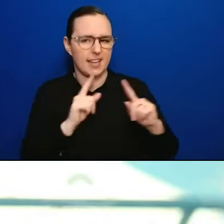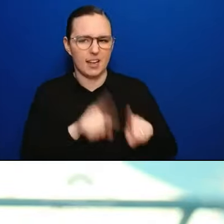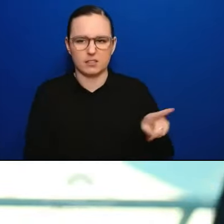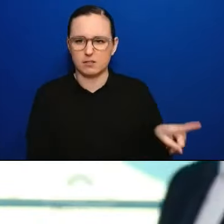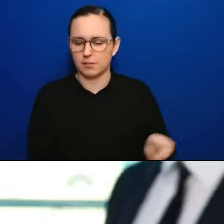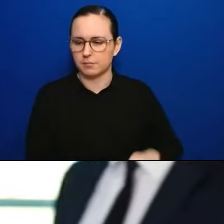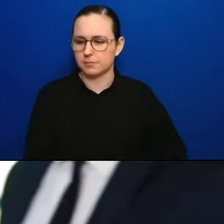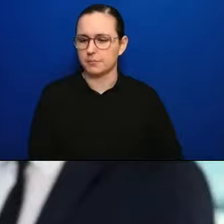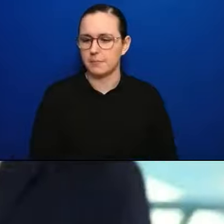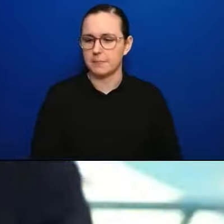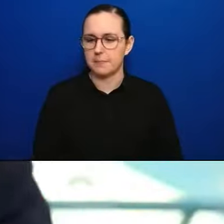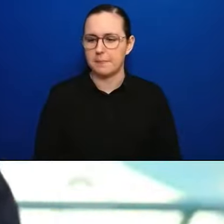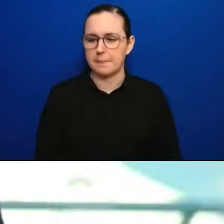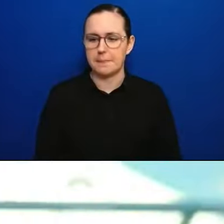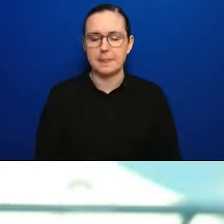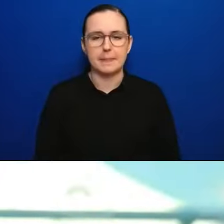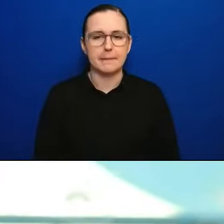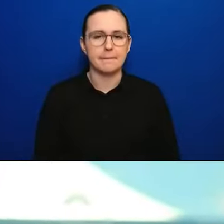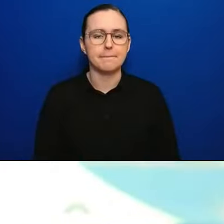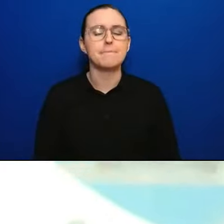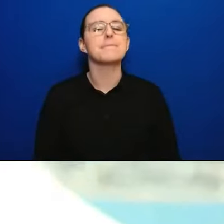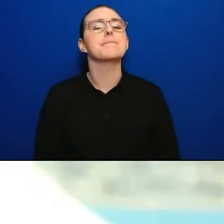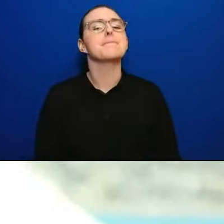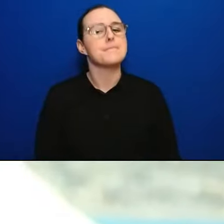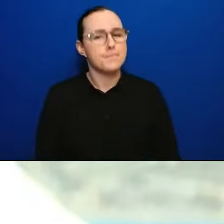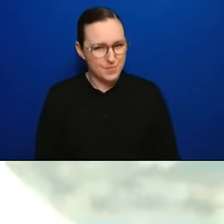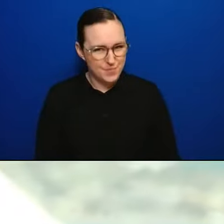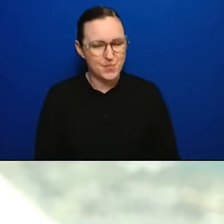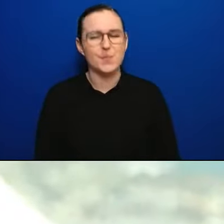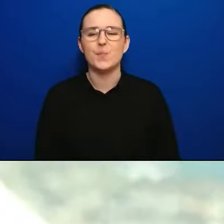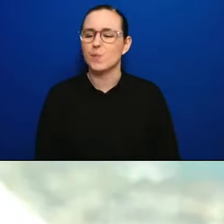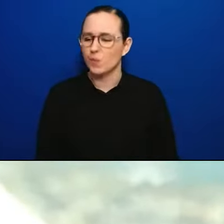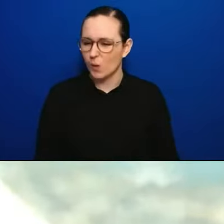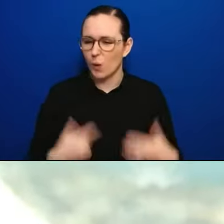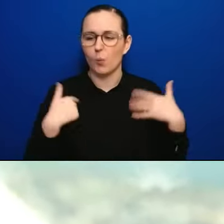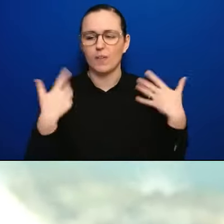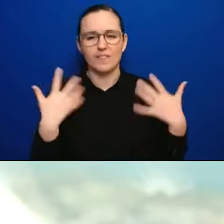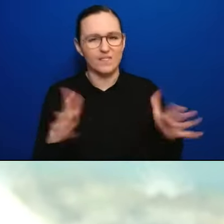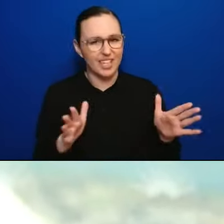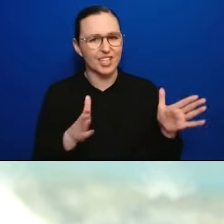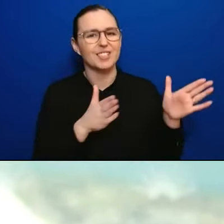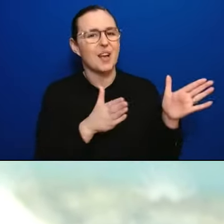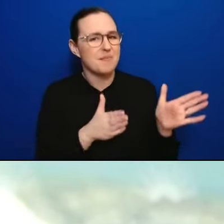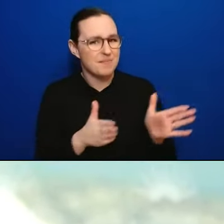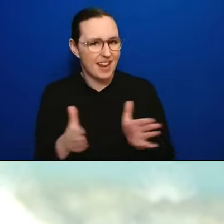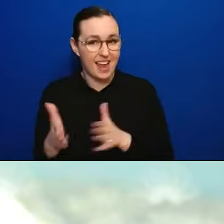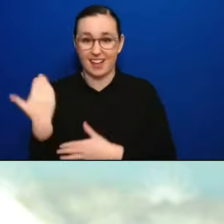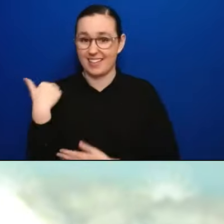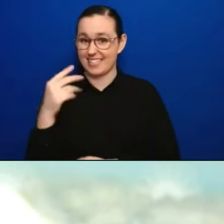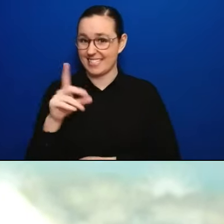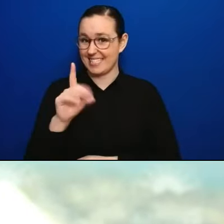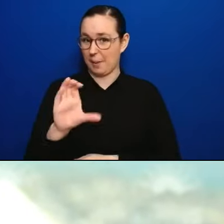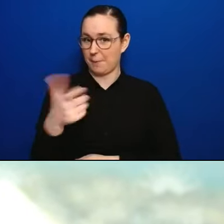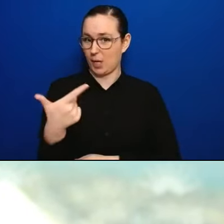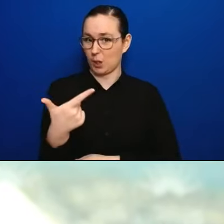I'll let the Minister take that one.